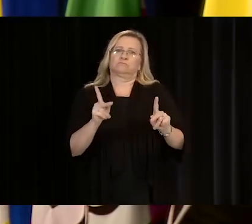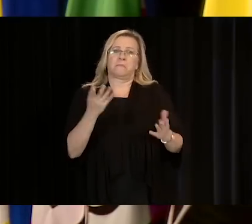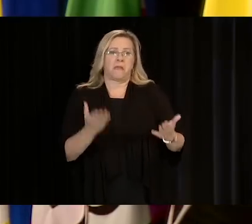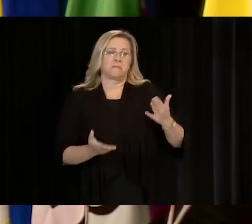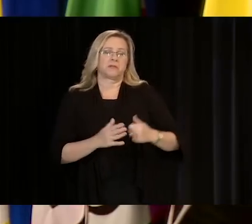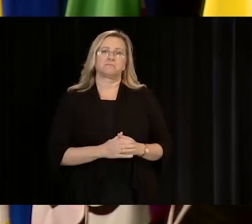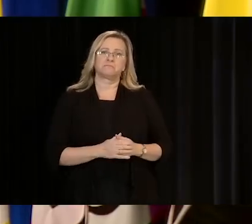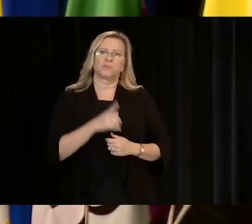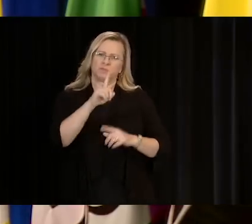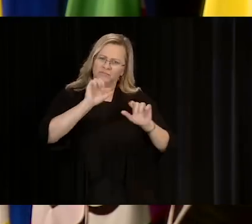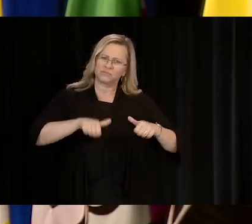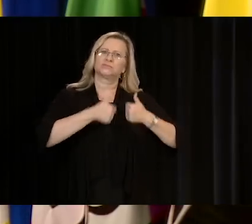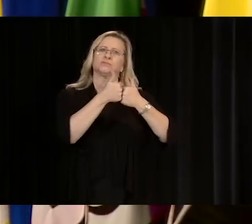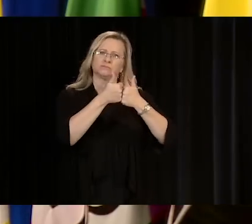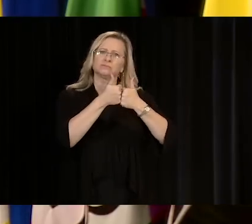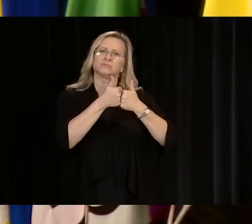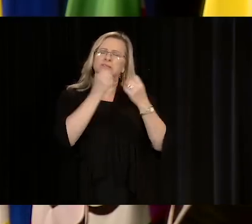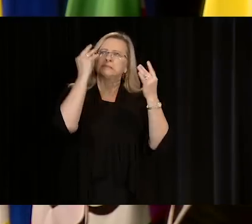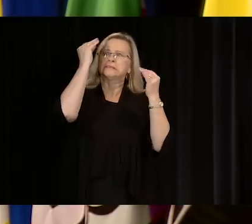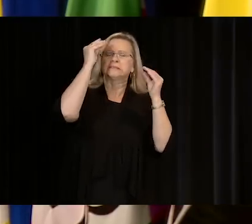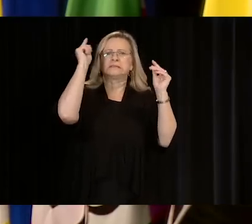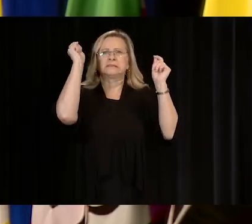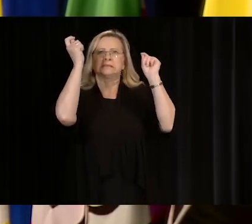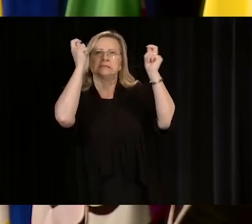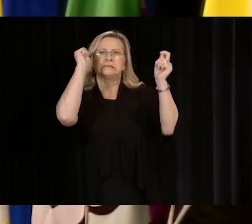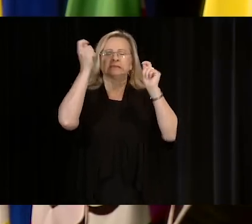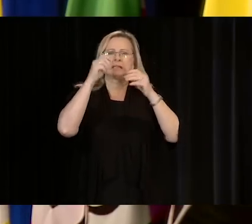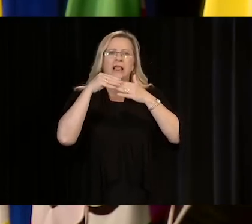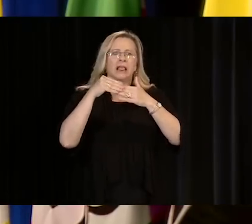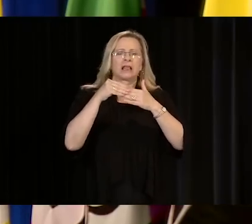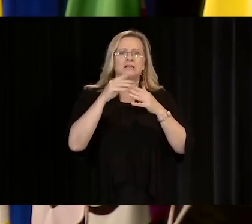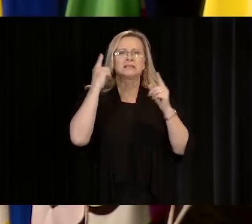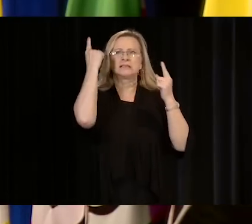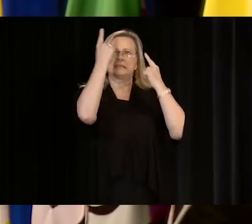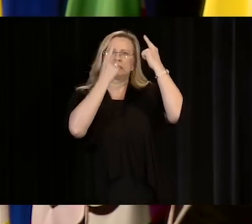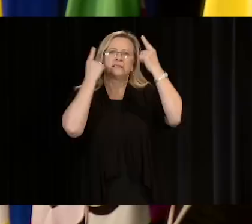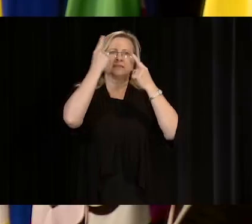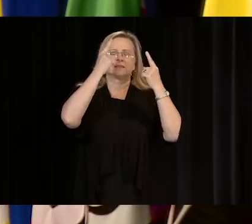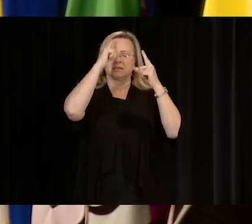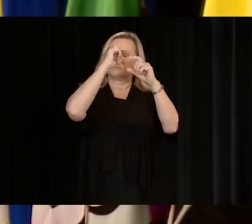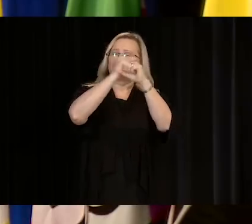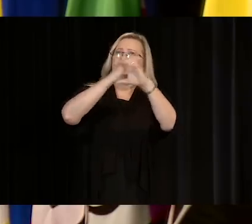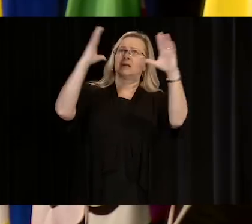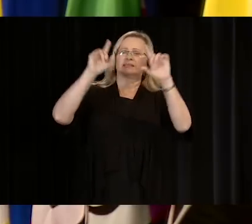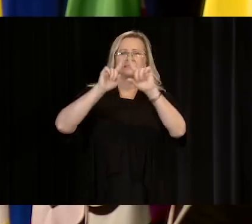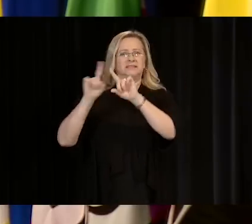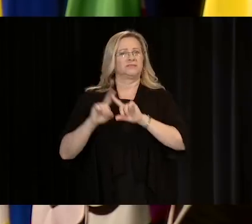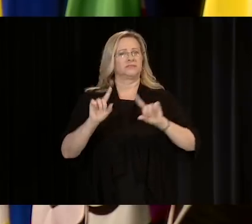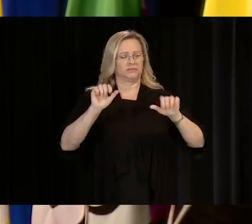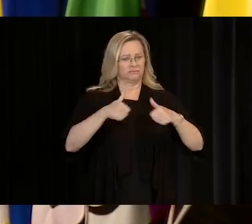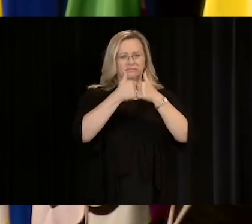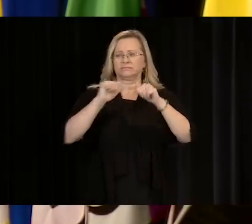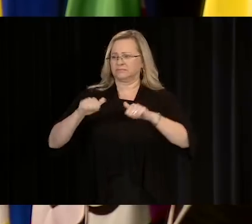YOU HAVE BEEN CHALLENGED TO RETHINK, RESHAPE, AND REIMAGINE MANY ASPECTS OF YOUR LIFE.